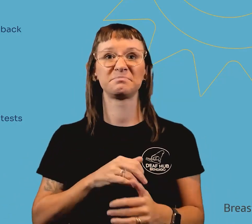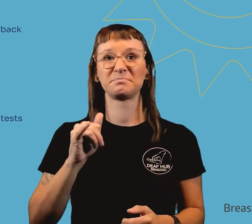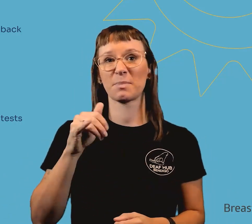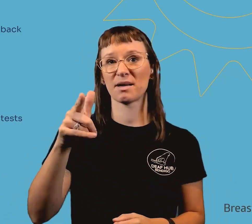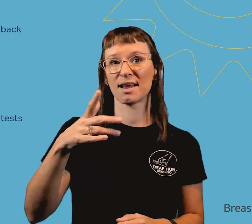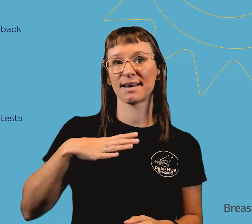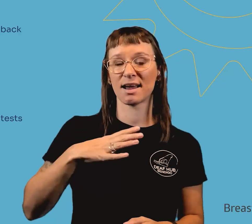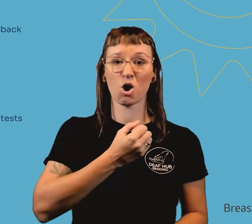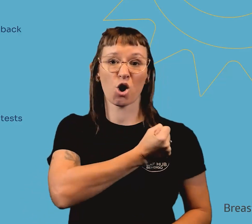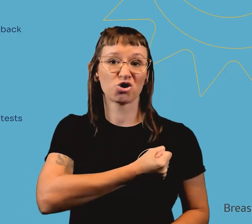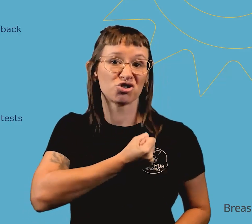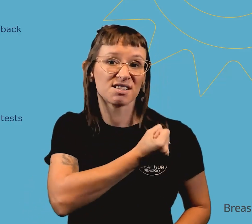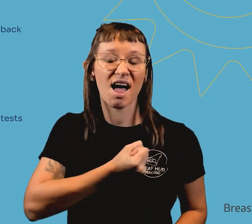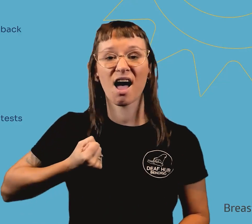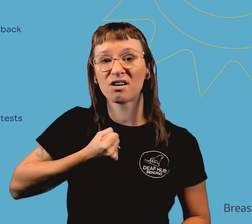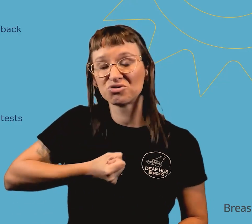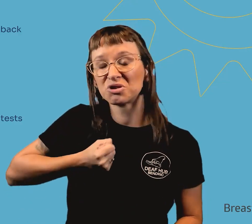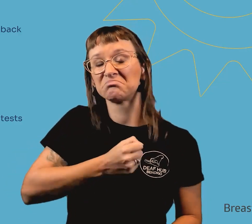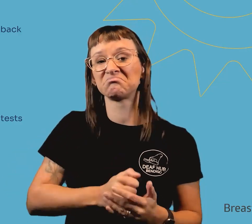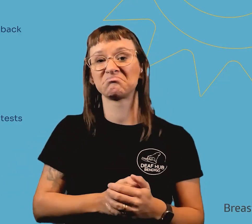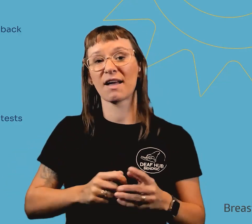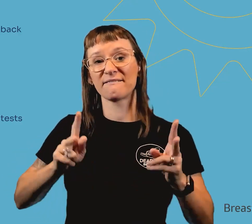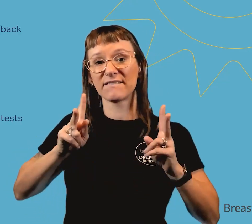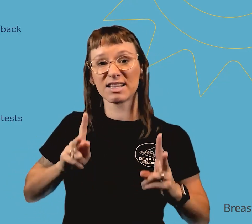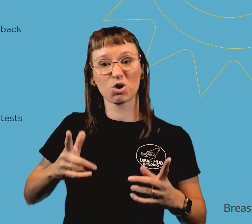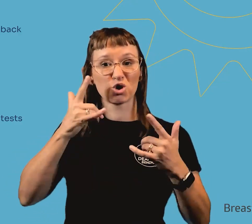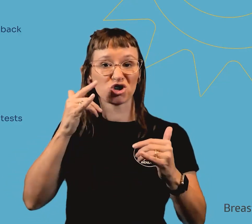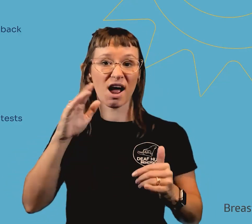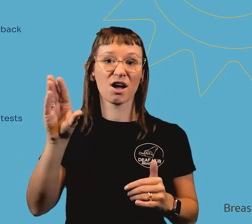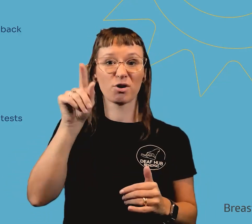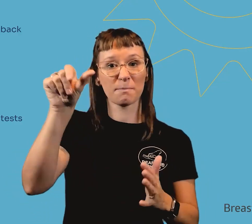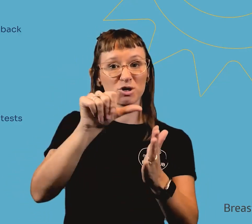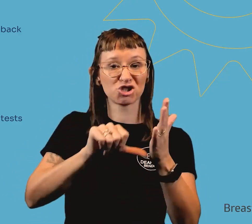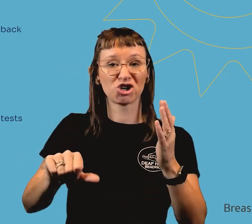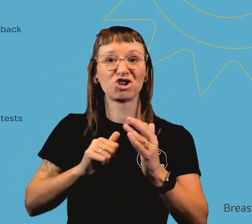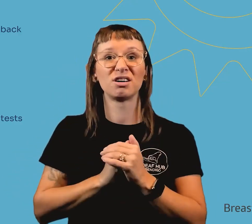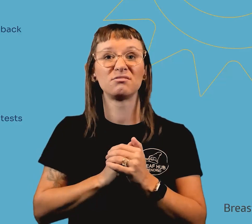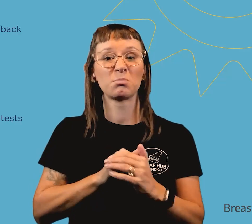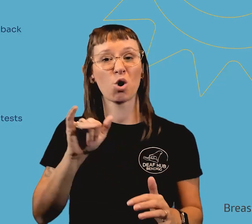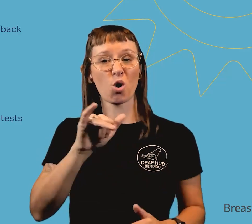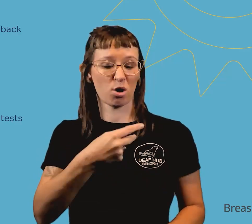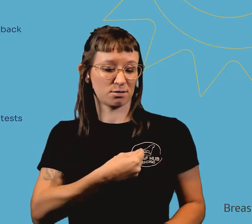ultrasound a physical examination by a surgeon or a needle biopsy.